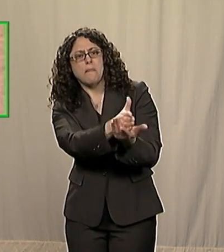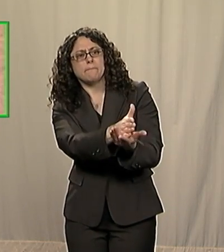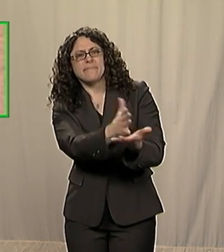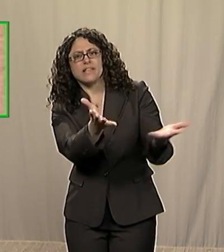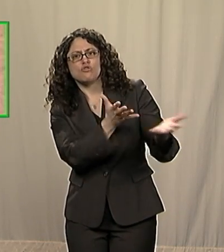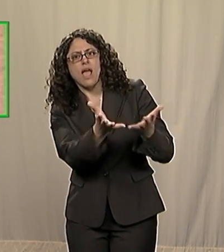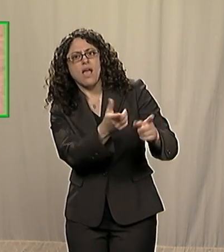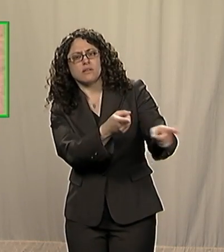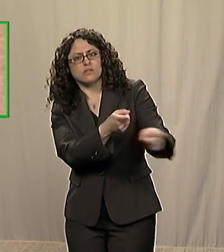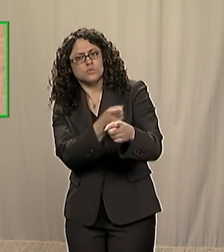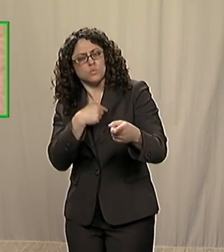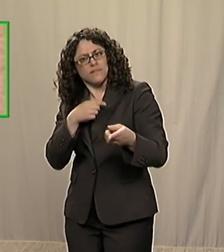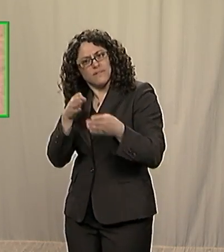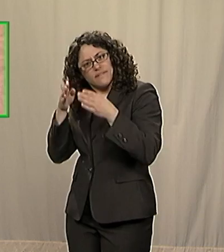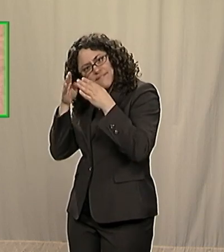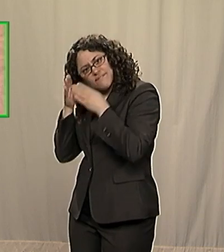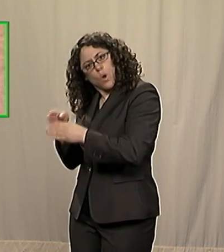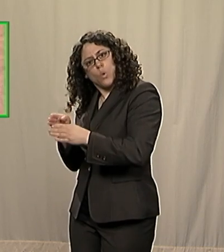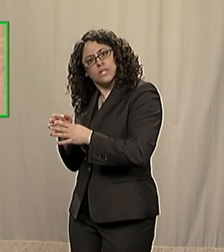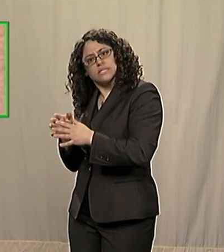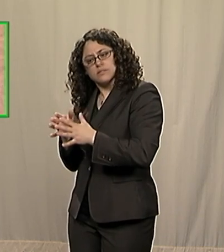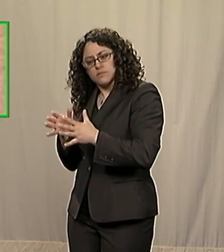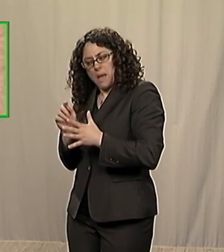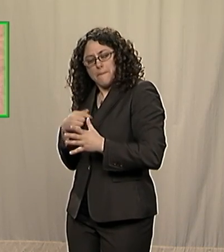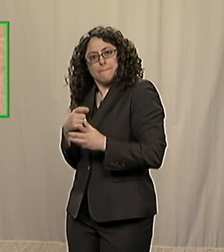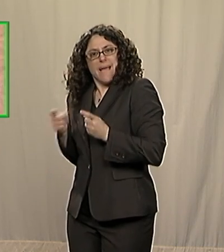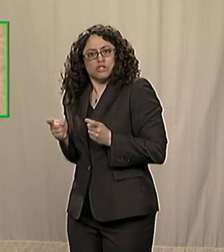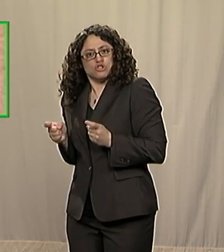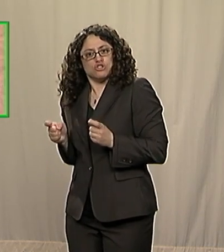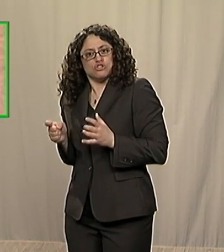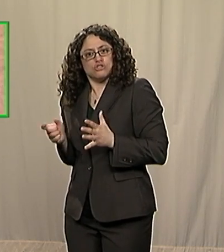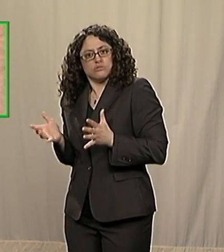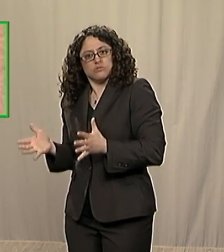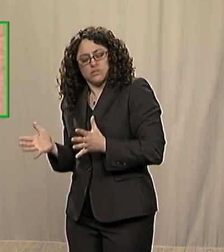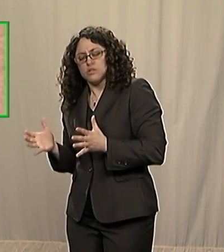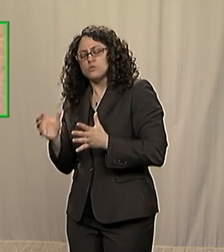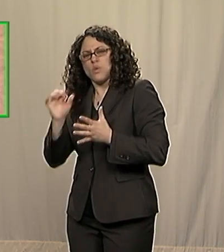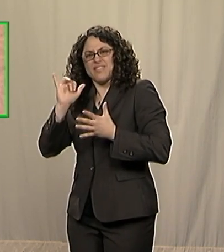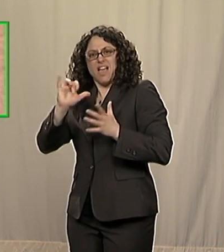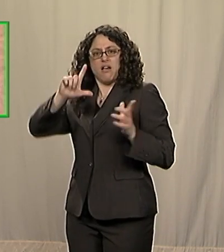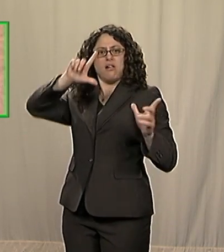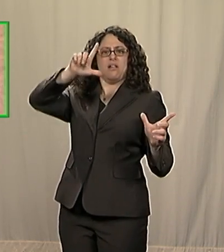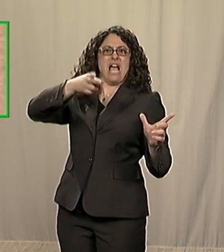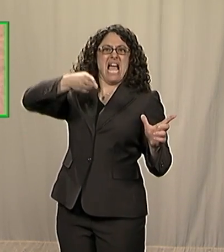It's a very one-sided view, but it's in service to this type of interpreting.